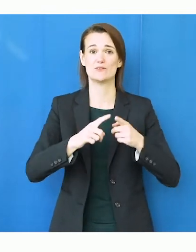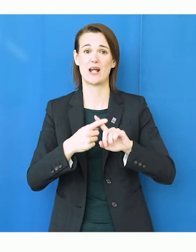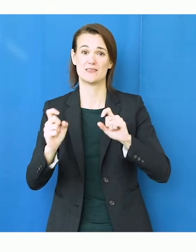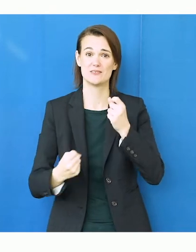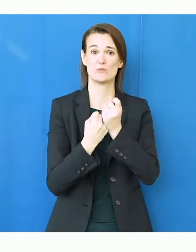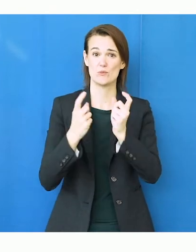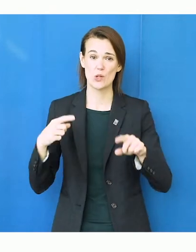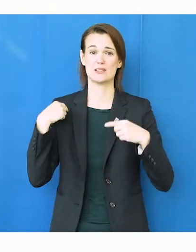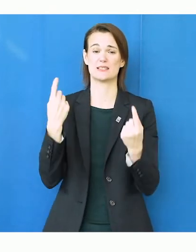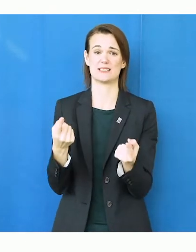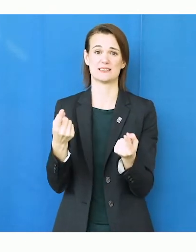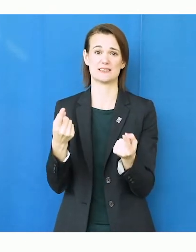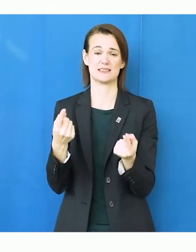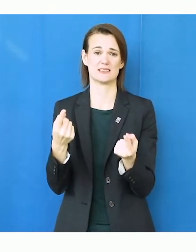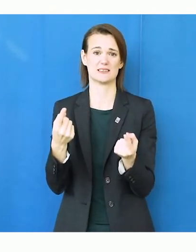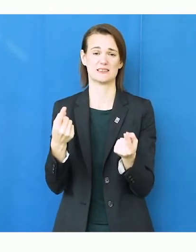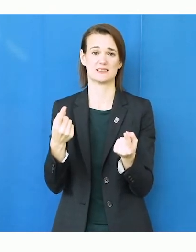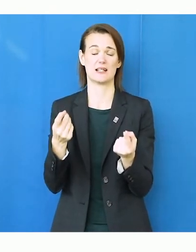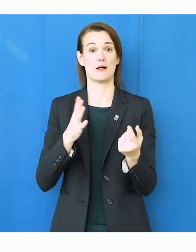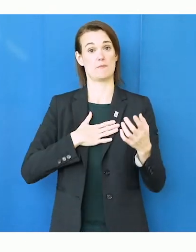This success is to be shared with them.